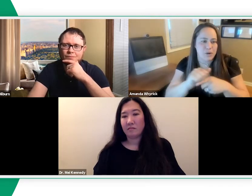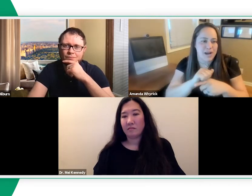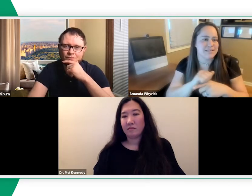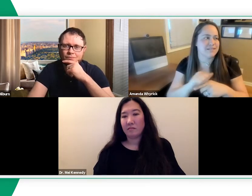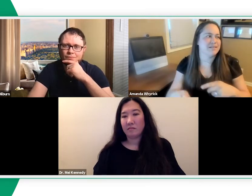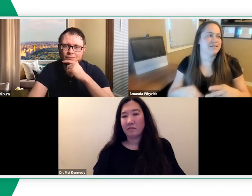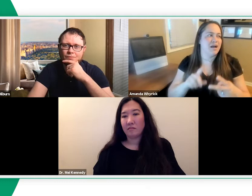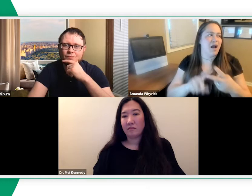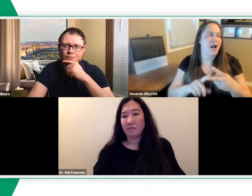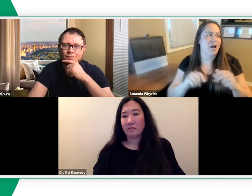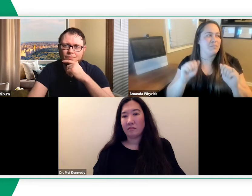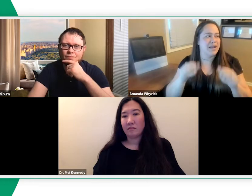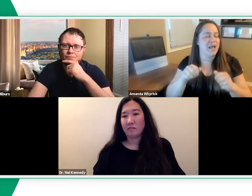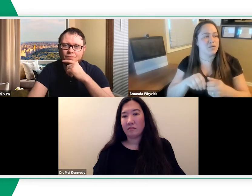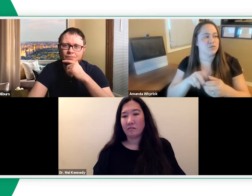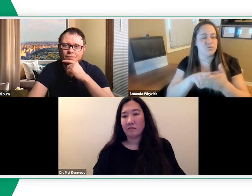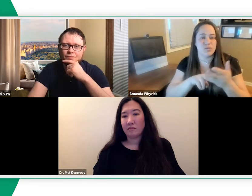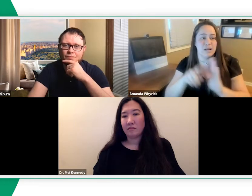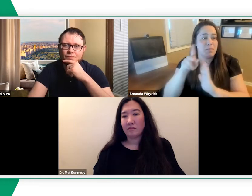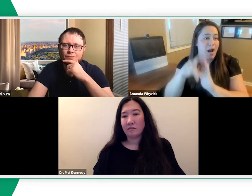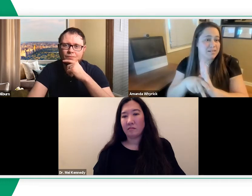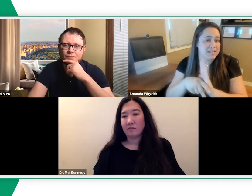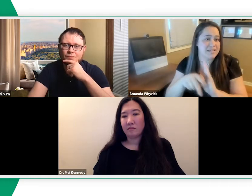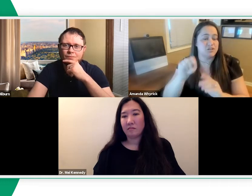your digital life. So, good password practices, being able to read